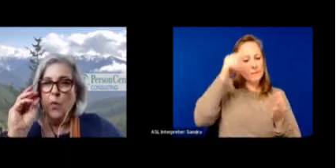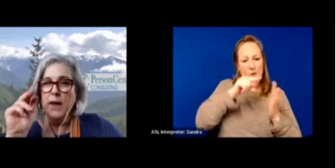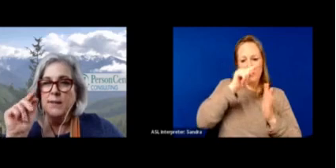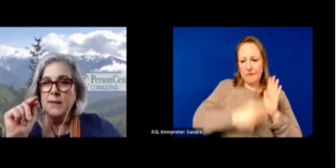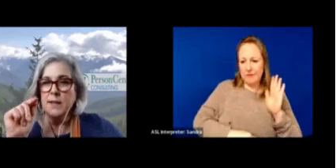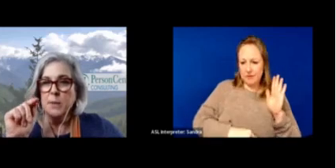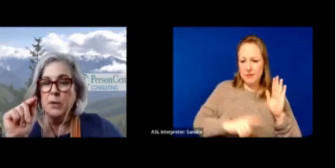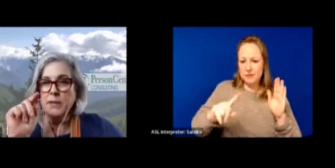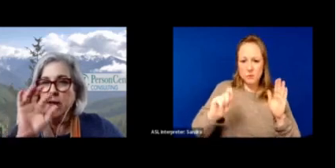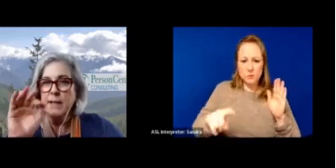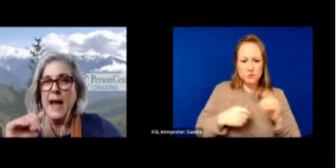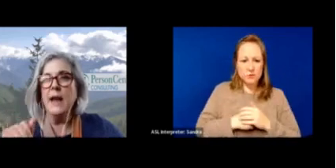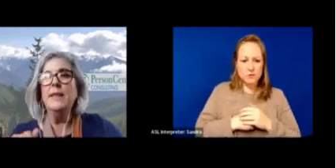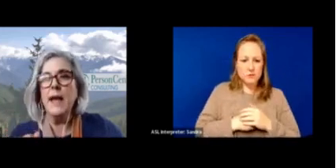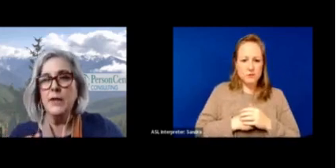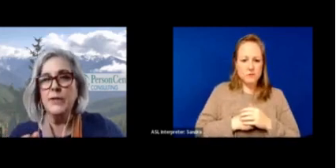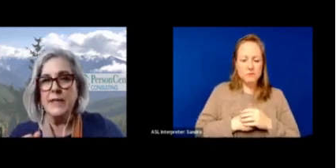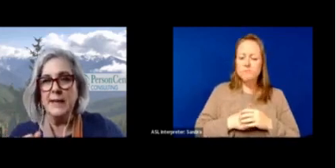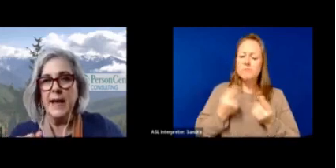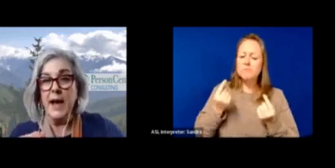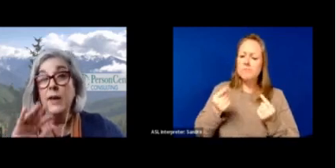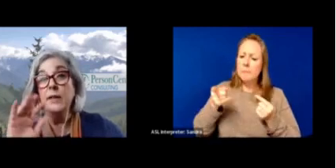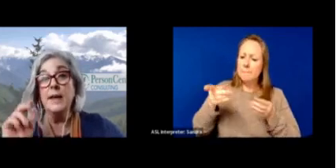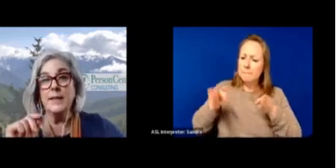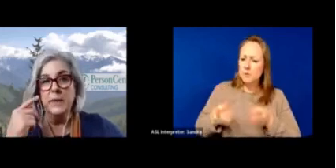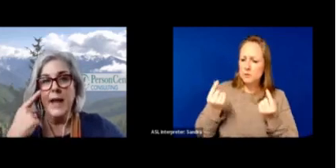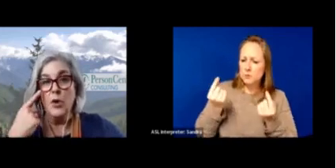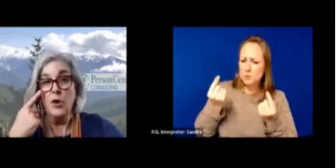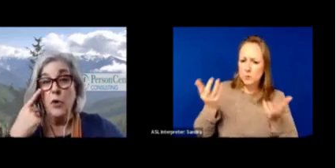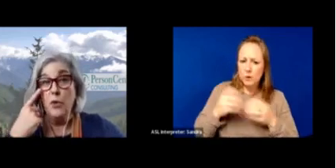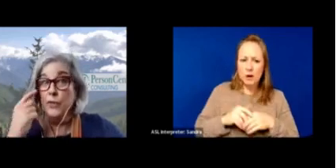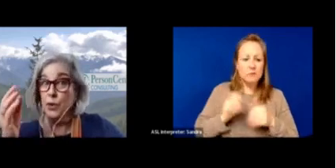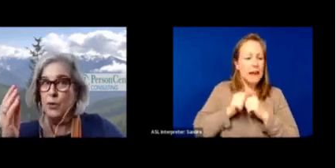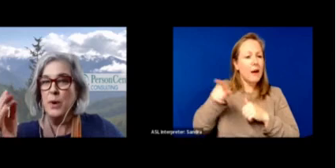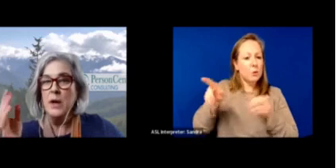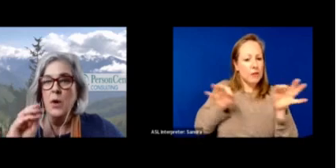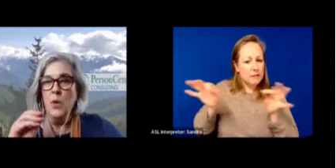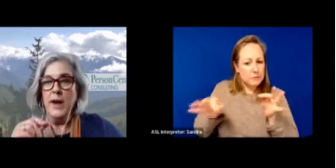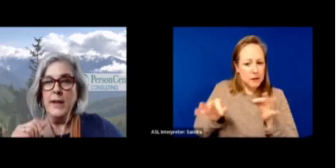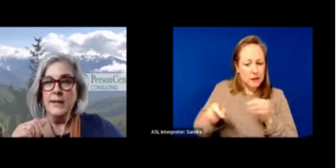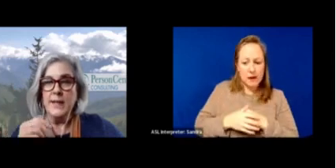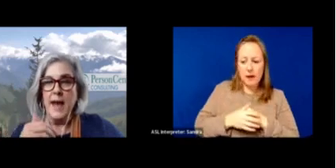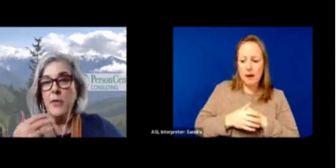know, what is it that the person does? And how did they understand that? How did they explain or view what it is that